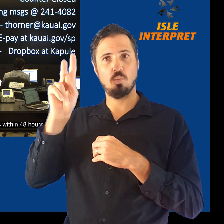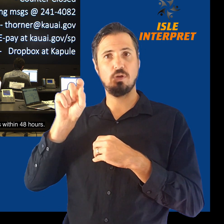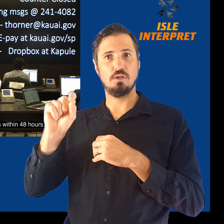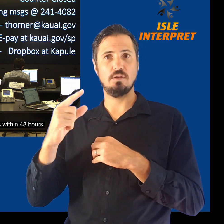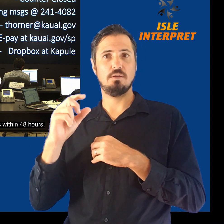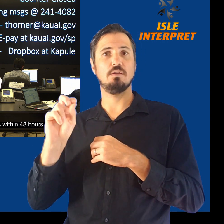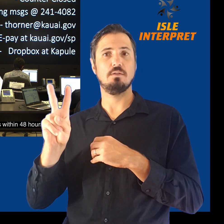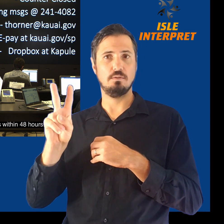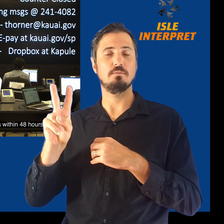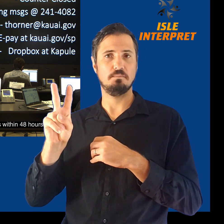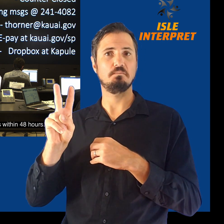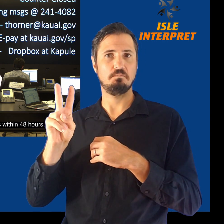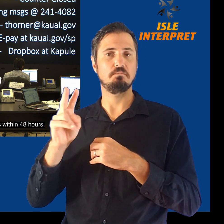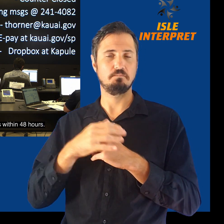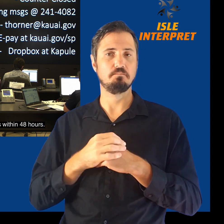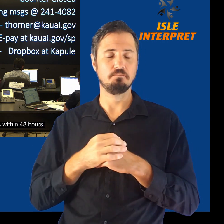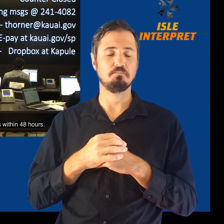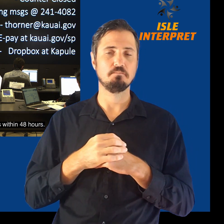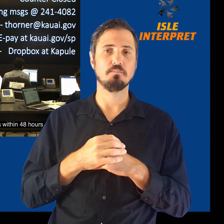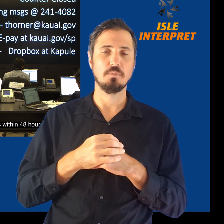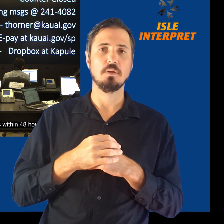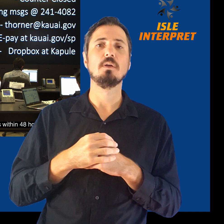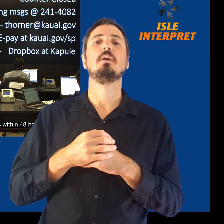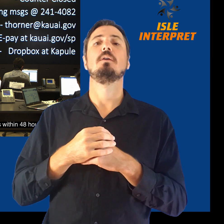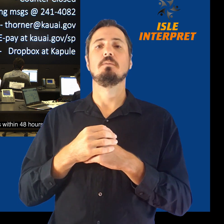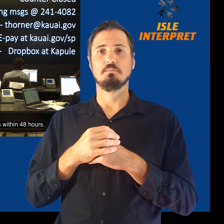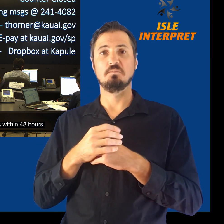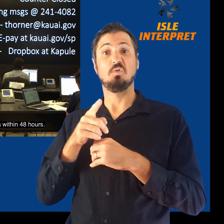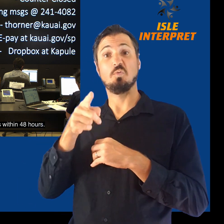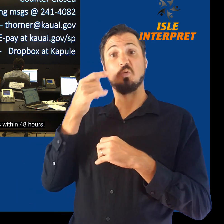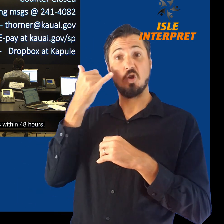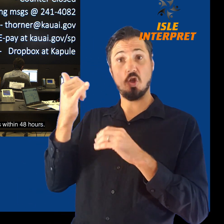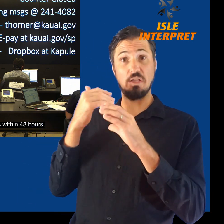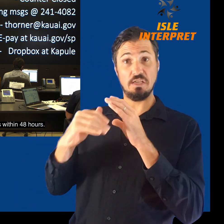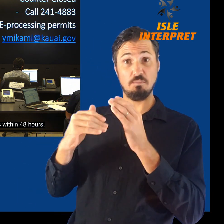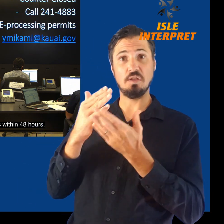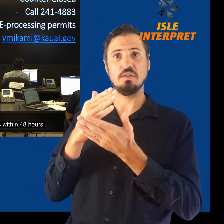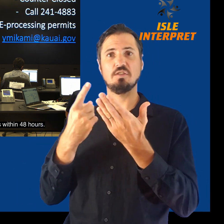A representative from the Division will return messages within 48 hours.